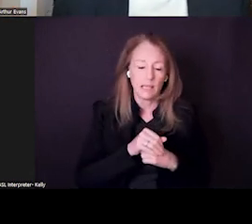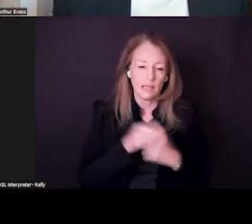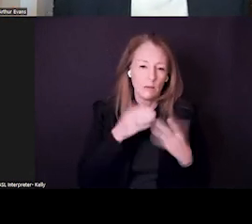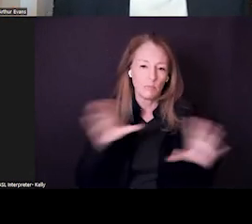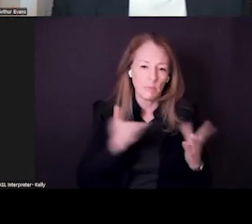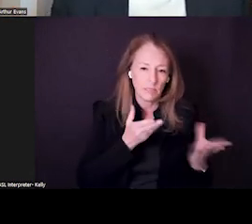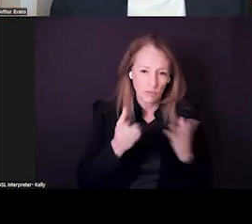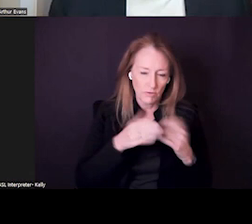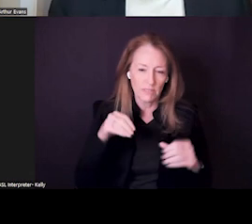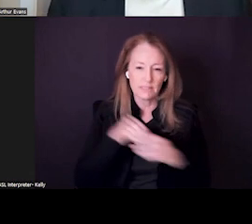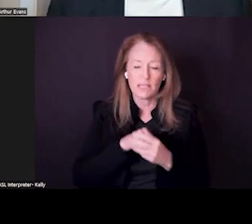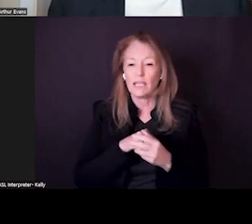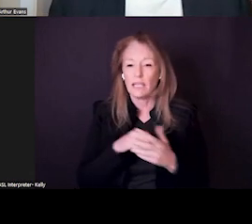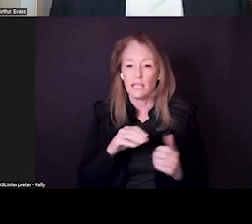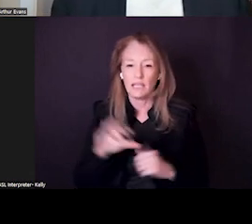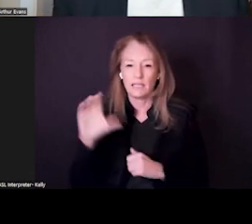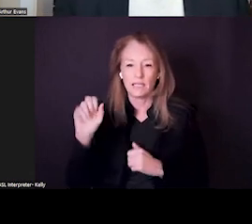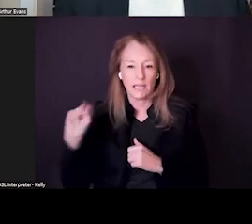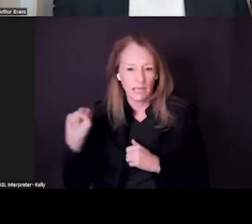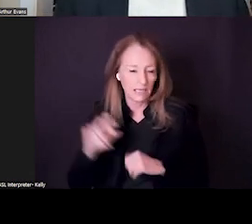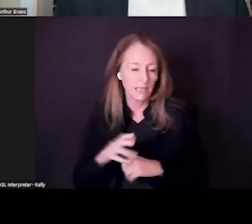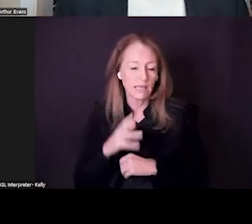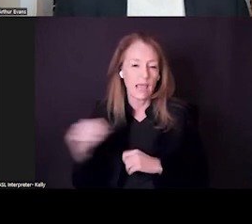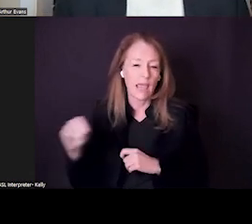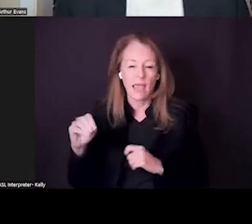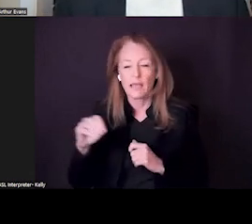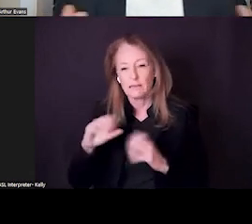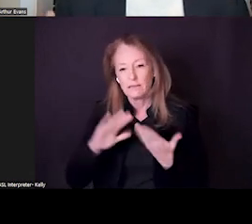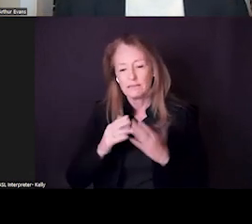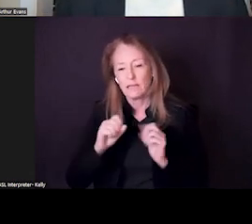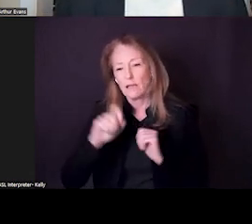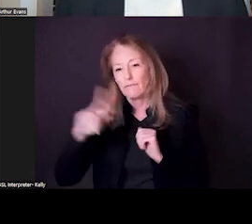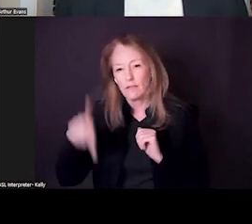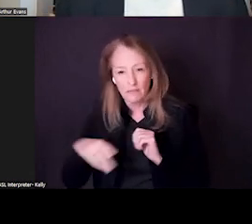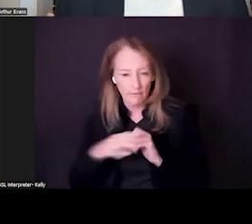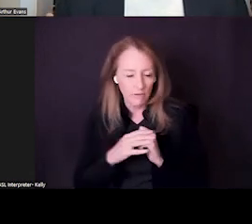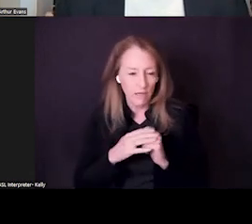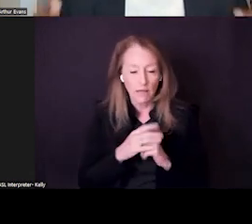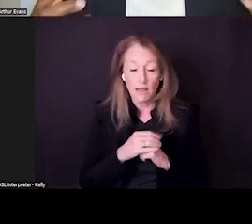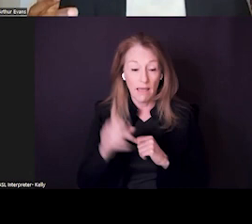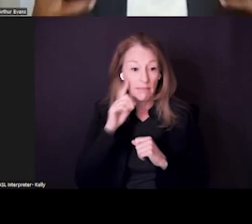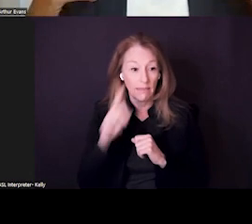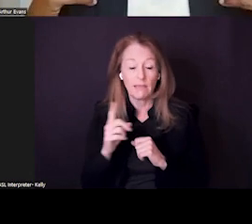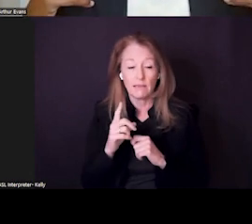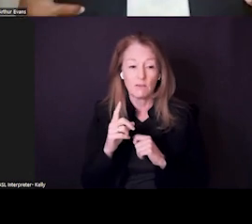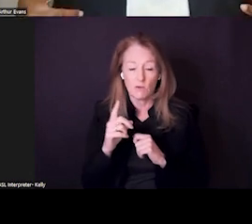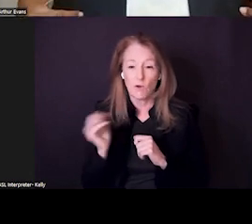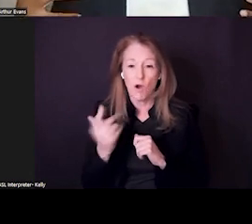THE CITY OF PHILADELPHIA. I THINK ALL OF US HAVE A MENTAL MODEL